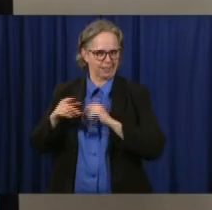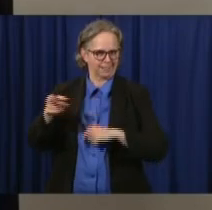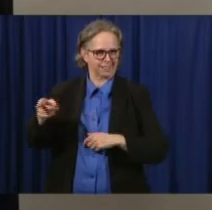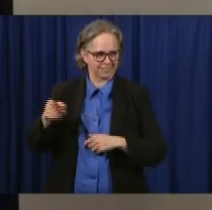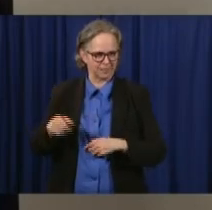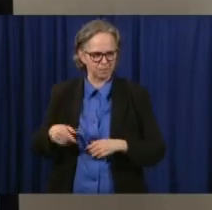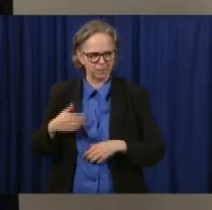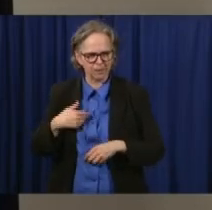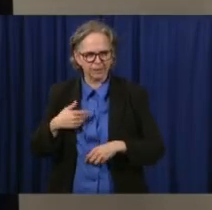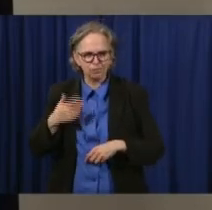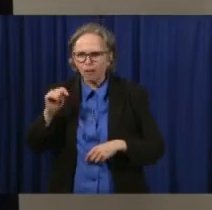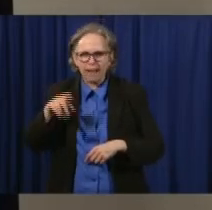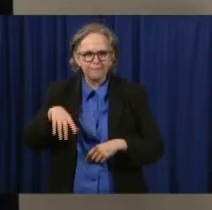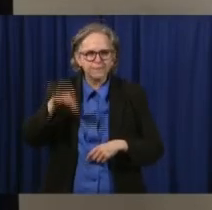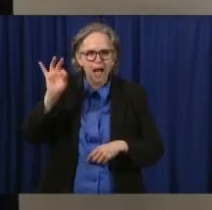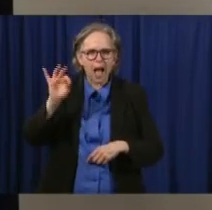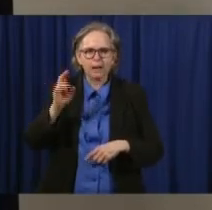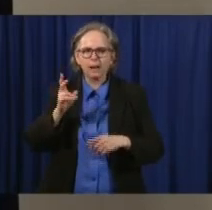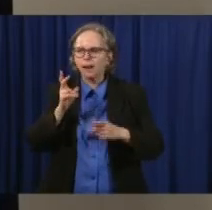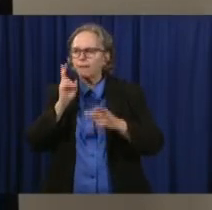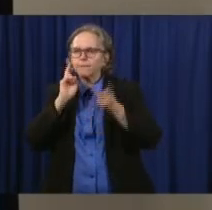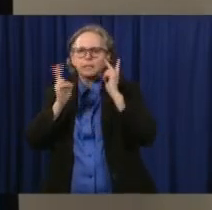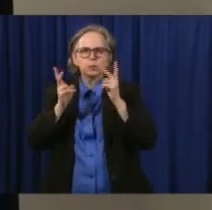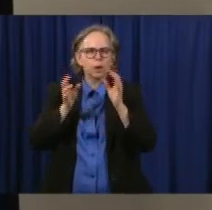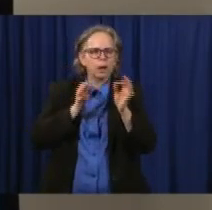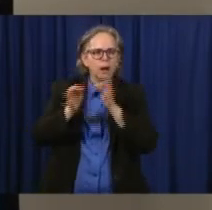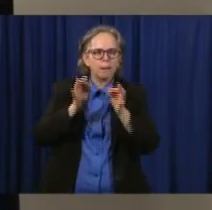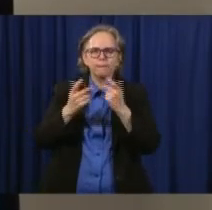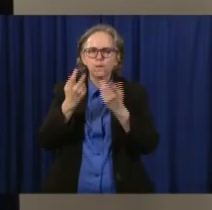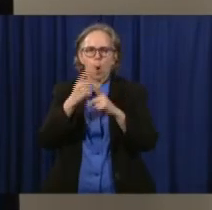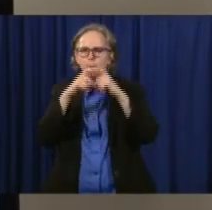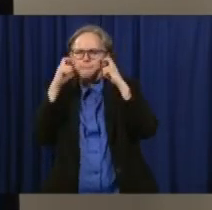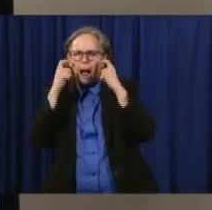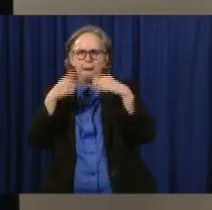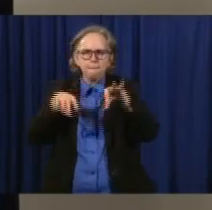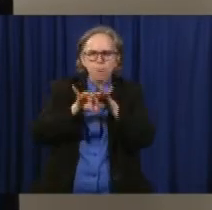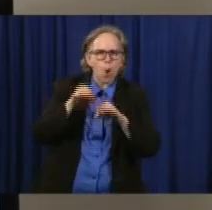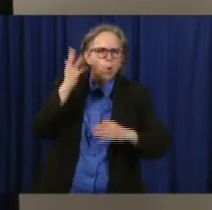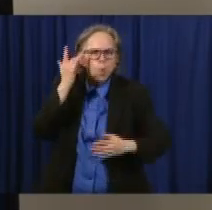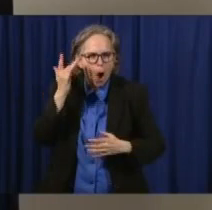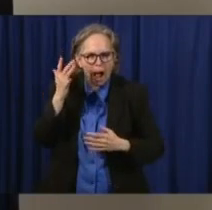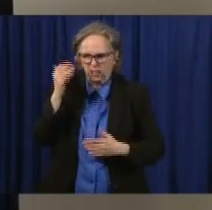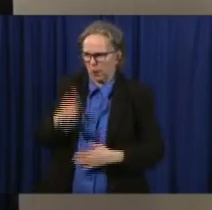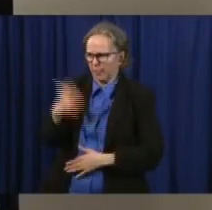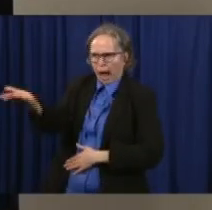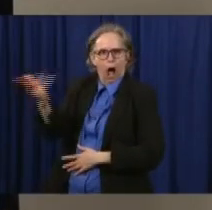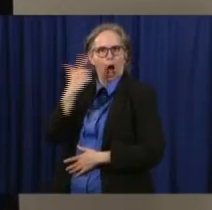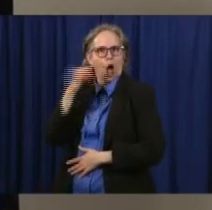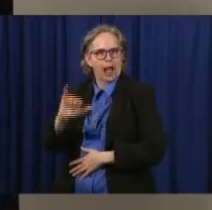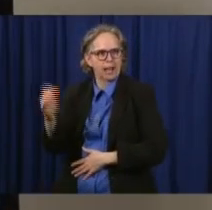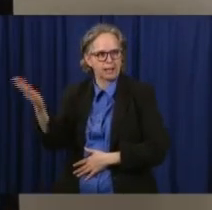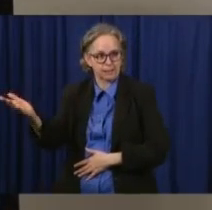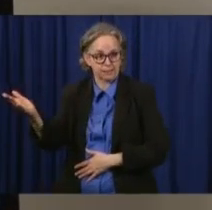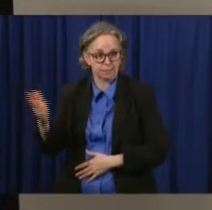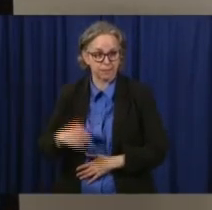DR. LOFGREN WHO IS THE LEAD IN ZONE THREE, WHICH INCLUDES THE CINCINNATI AREAS AND THE CEO OF UC AND THIS WAS MADE BY CINCINNATI TECH WAS TRYING TO